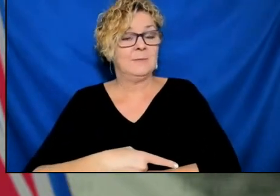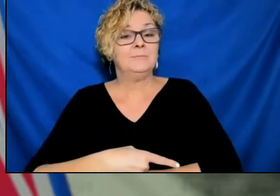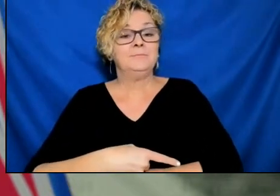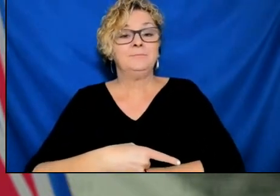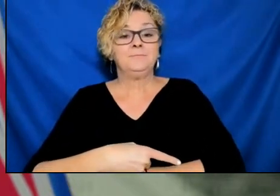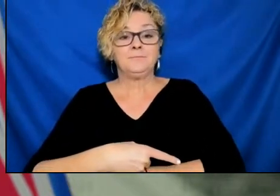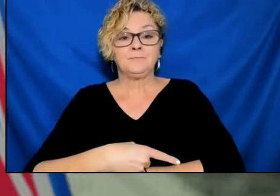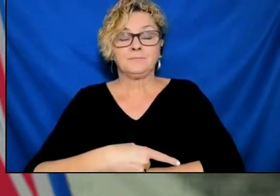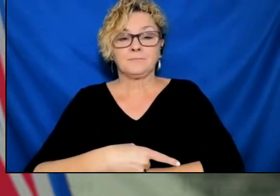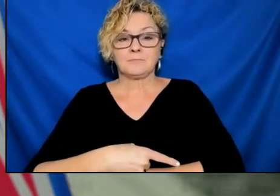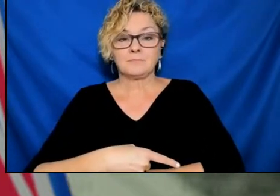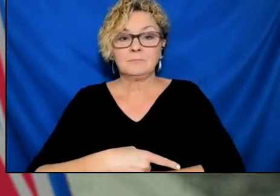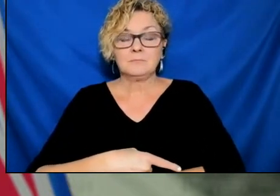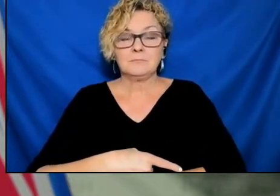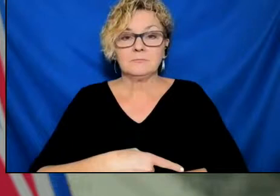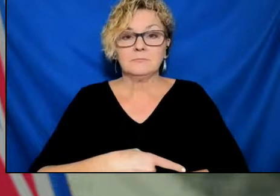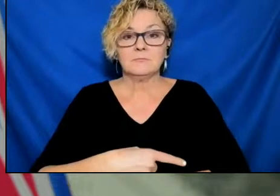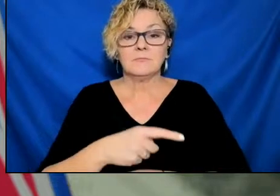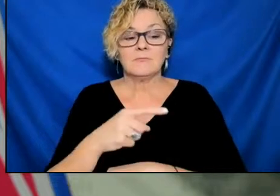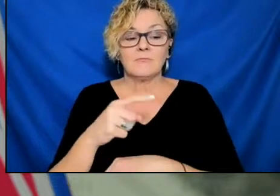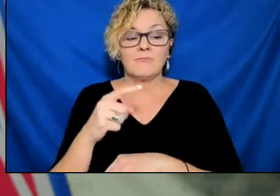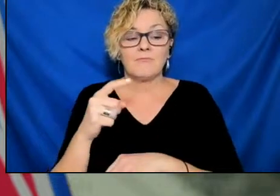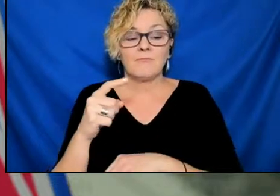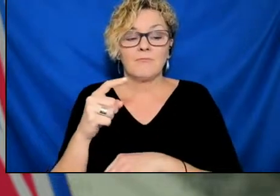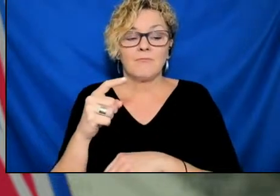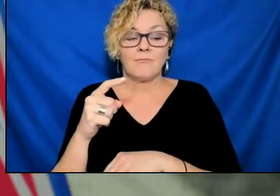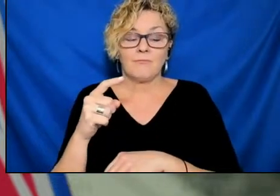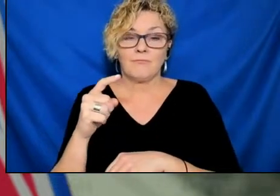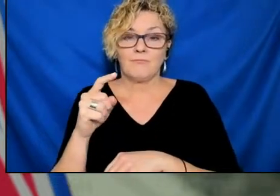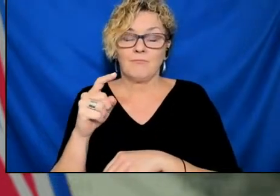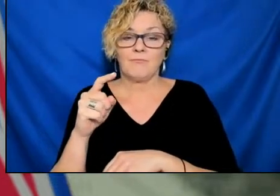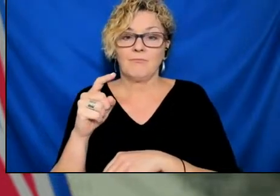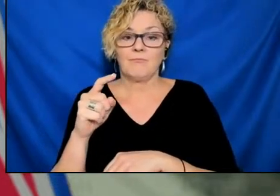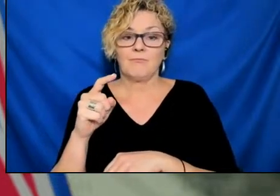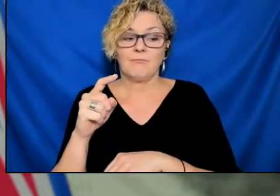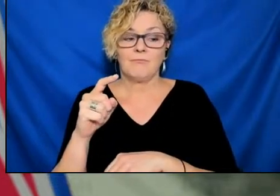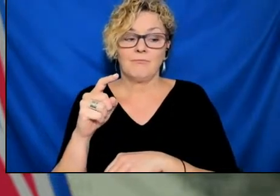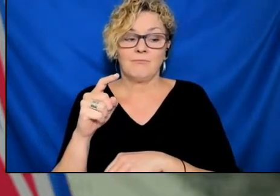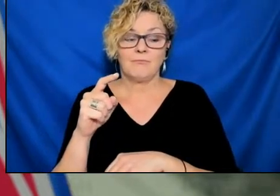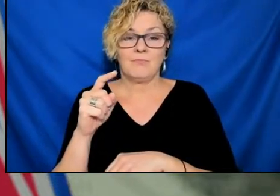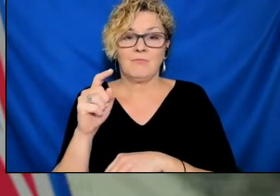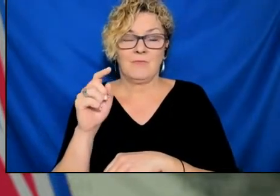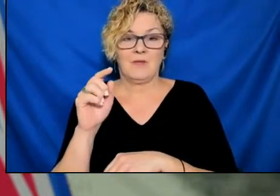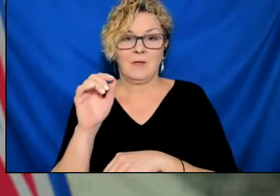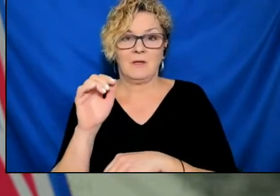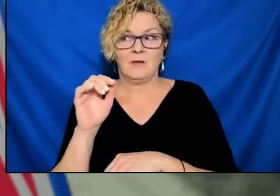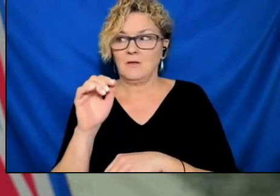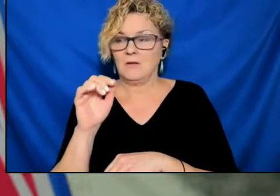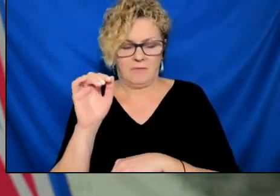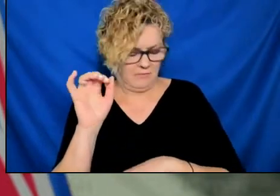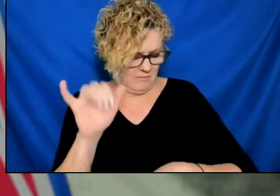Dr. Henry who will be reporting